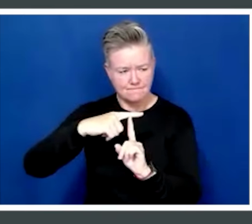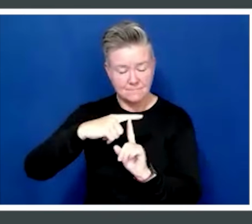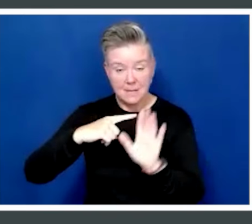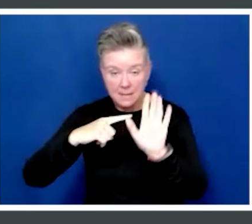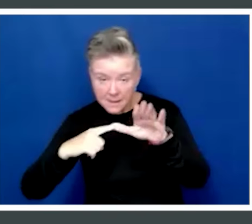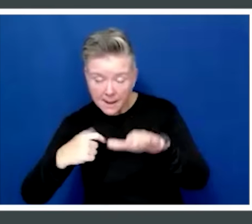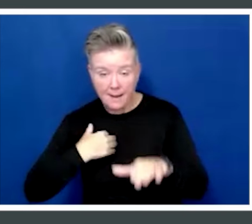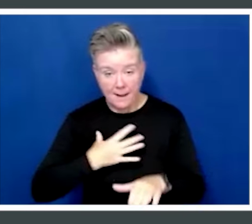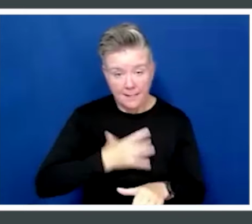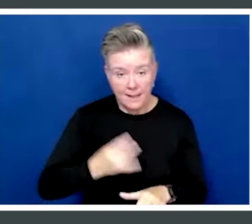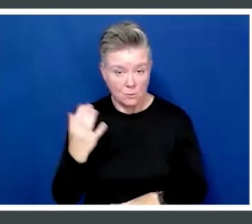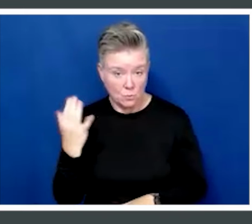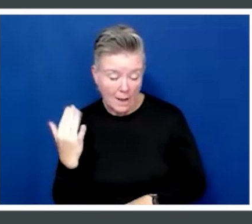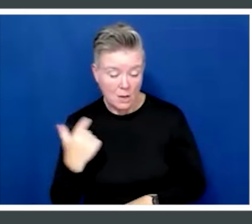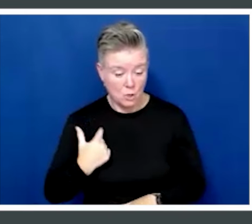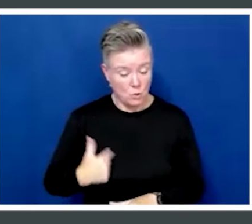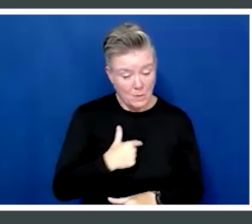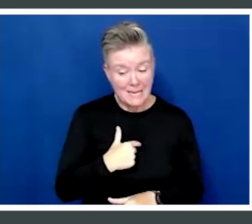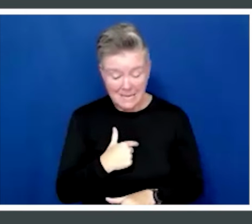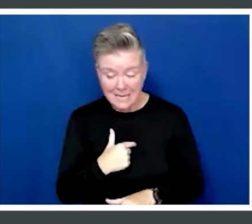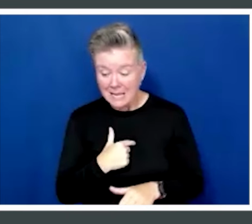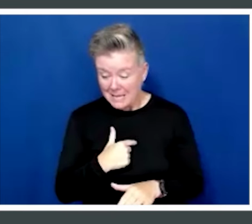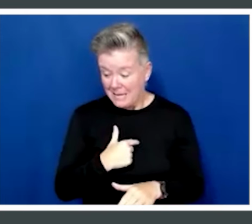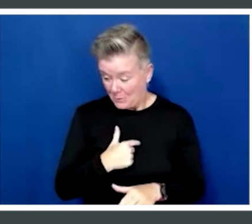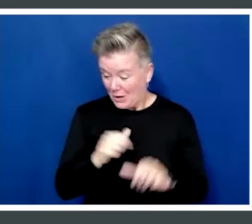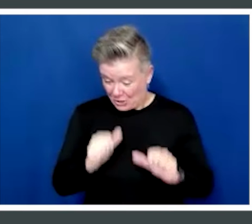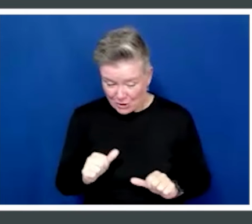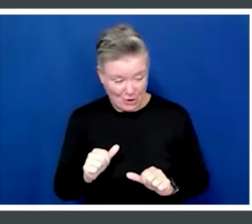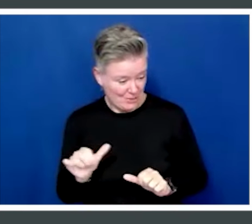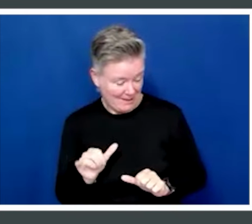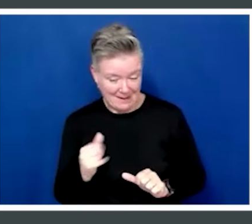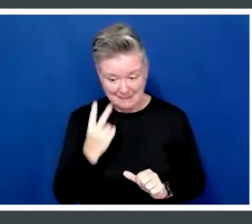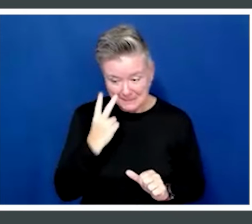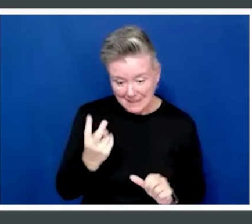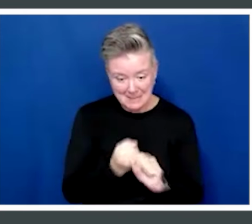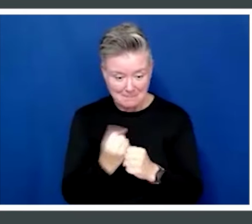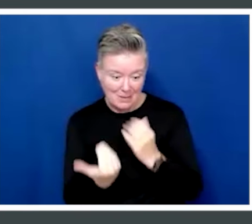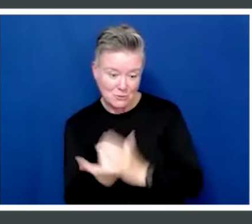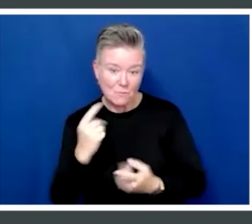CAMPER >> I like it 'cause we're able to see and make new friends.